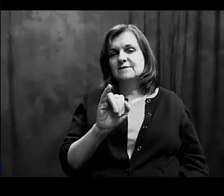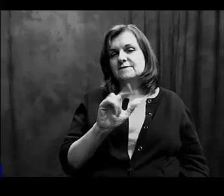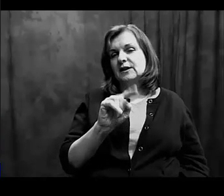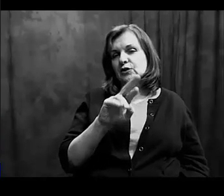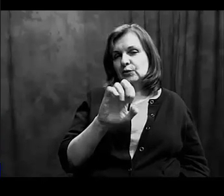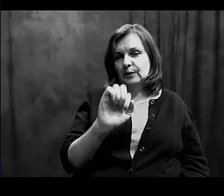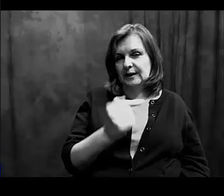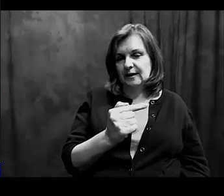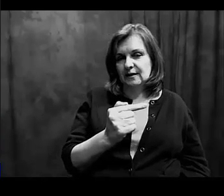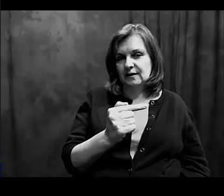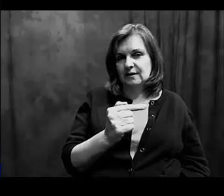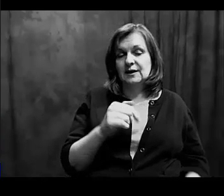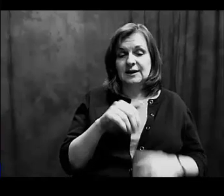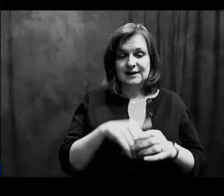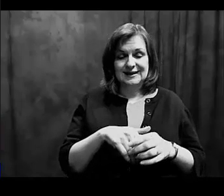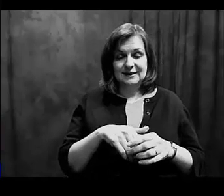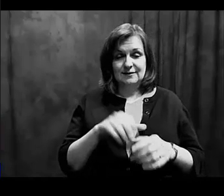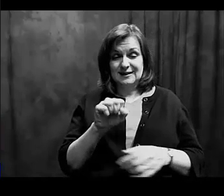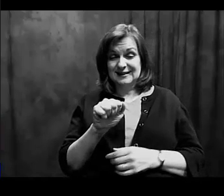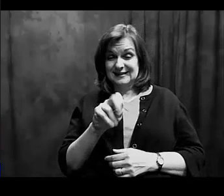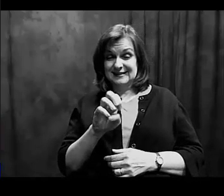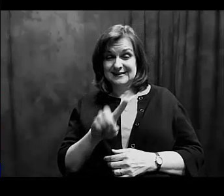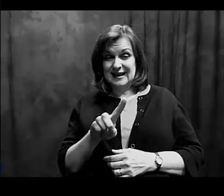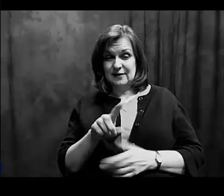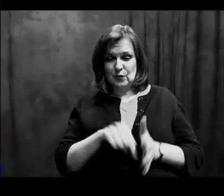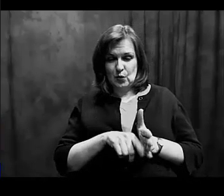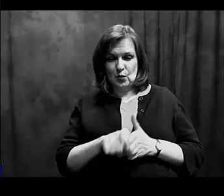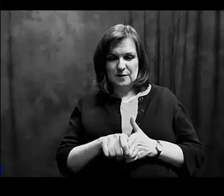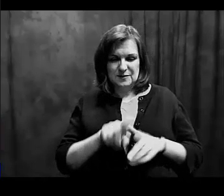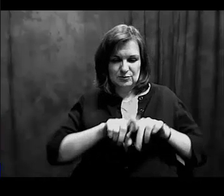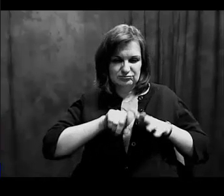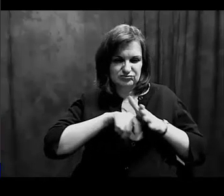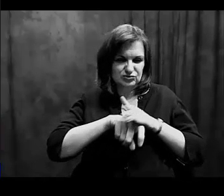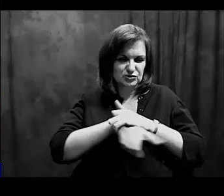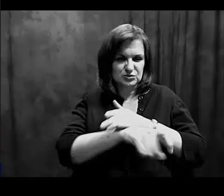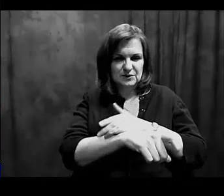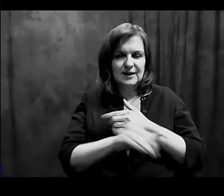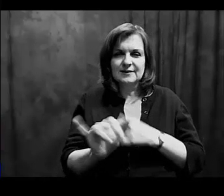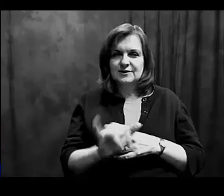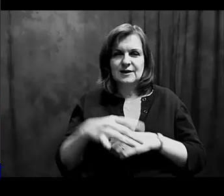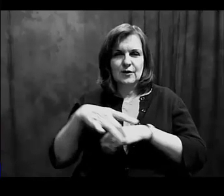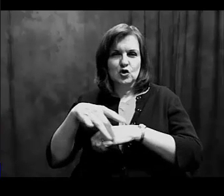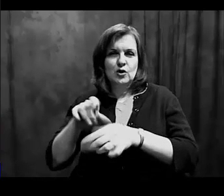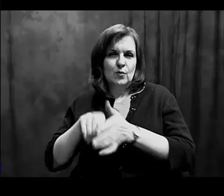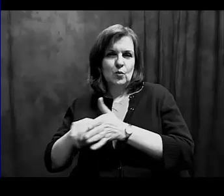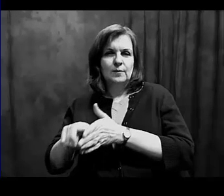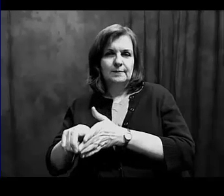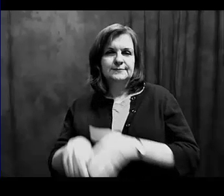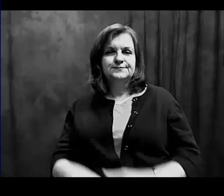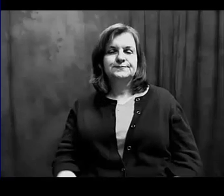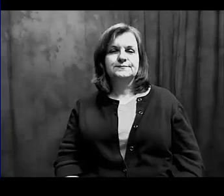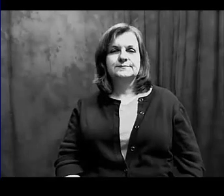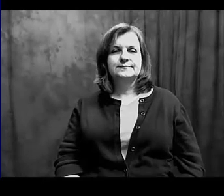ingestion in the ocean -- these sand worms will be digging around much like the terrestrial version